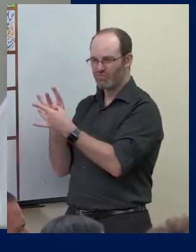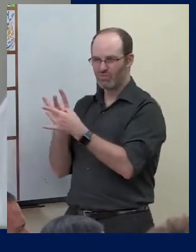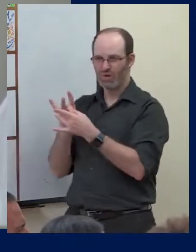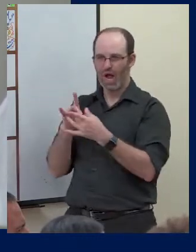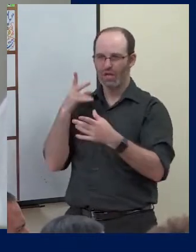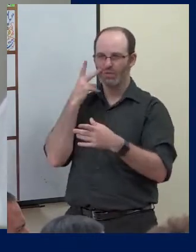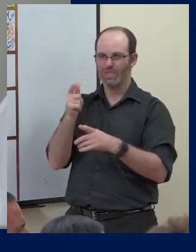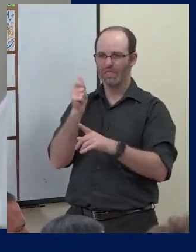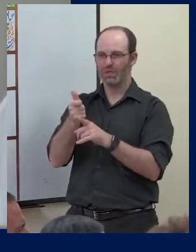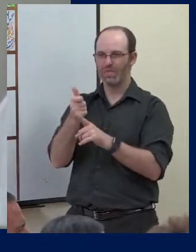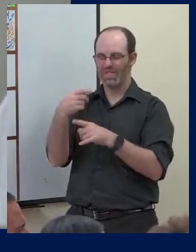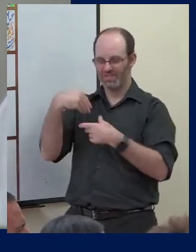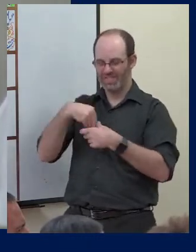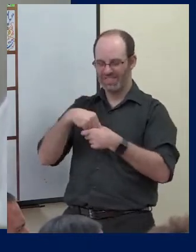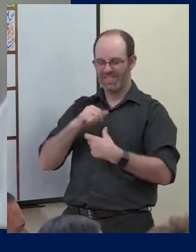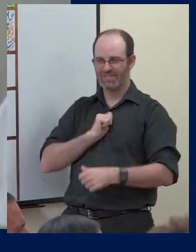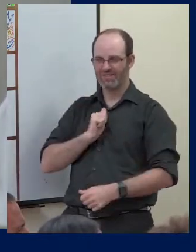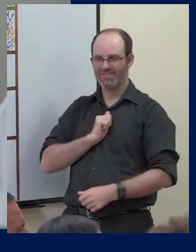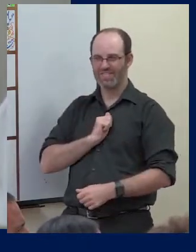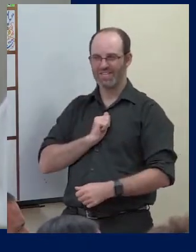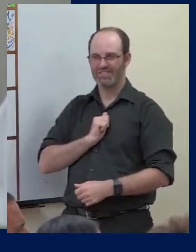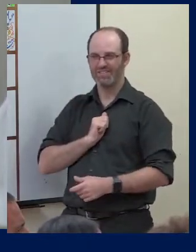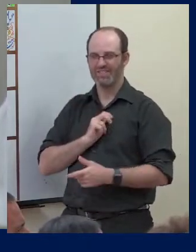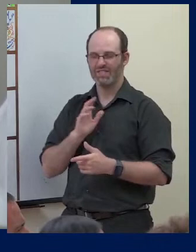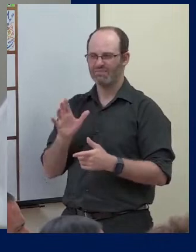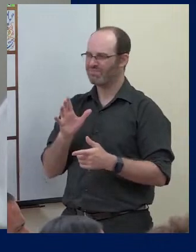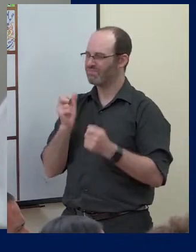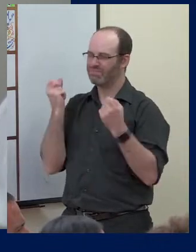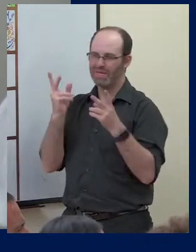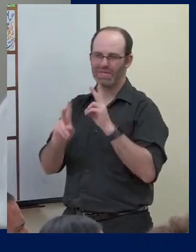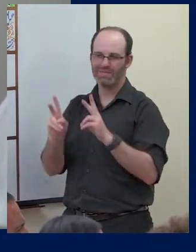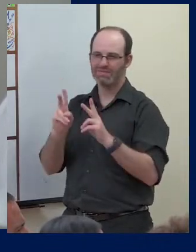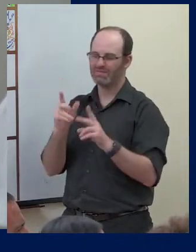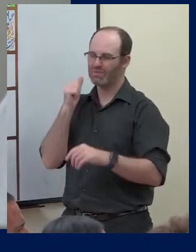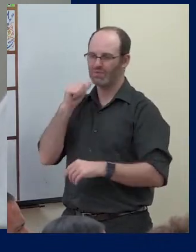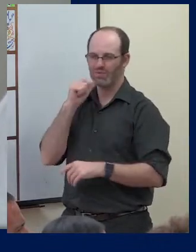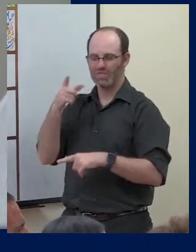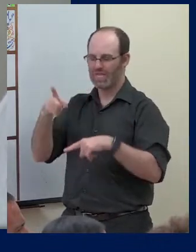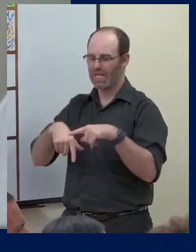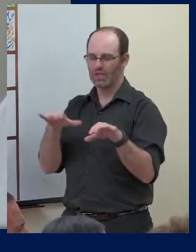A lot of girls can't do that.